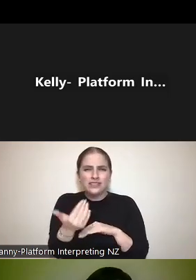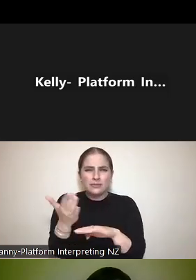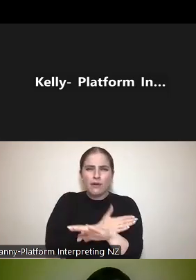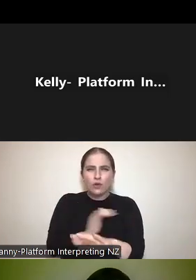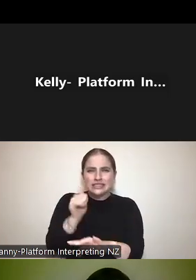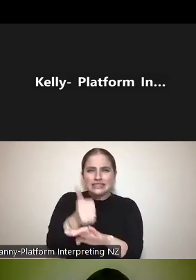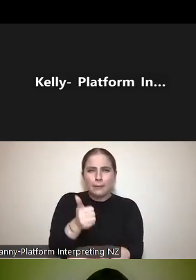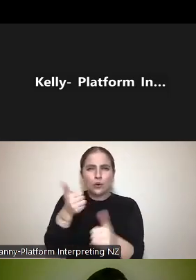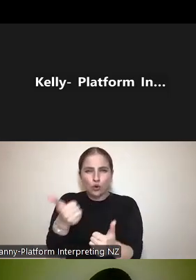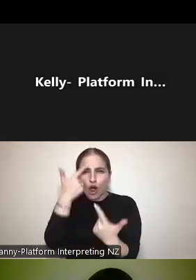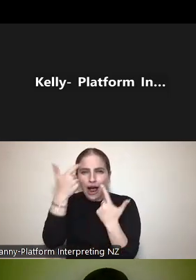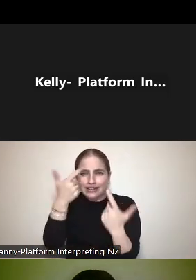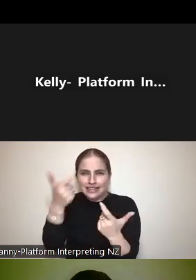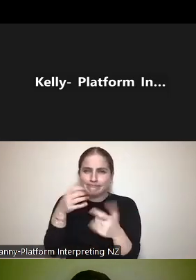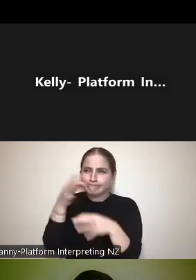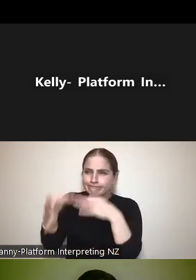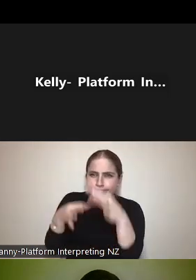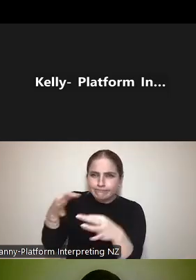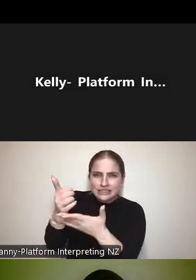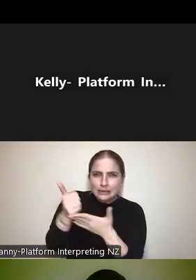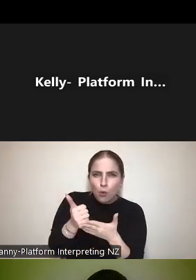just so that you know maybe what's interesting to provide,